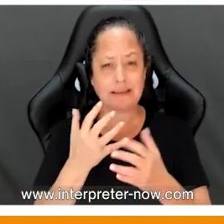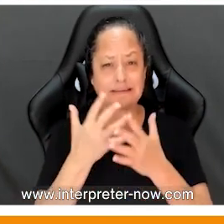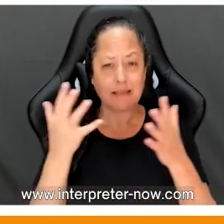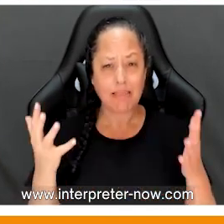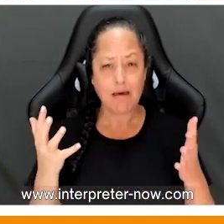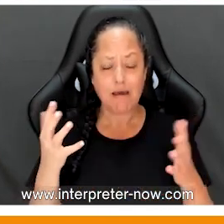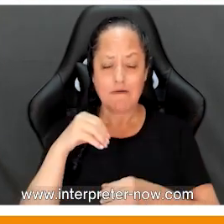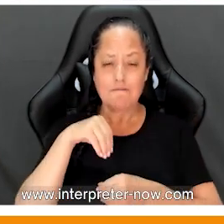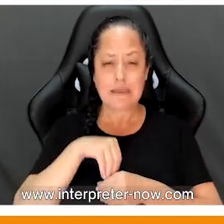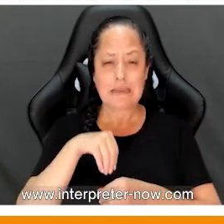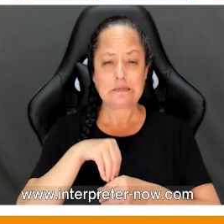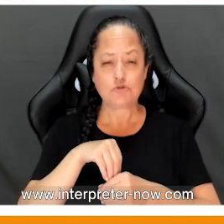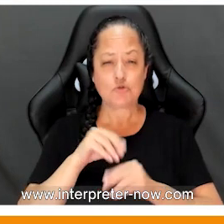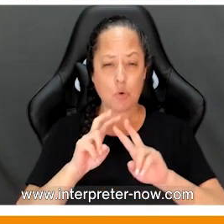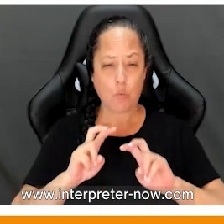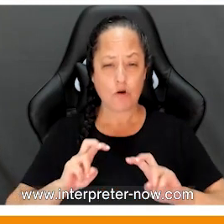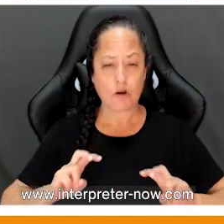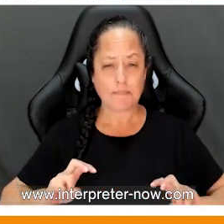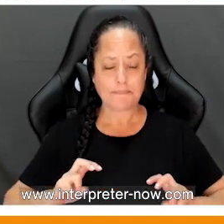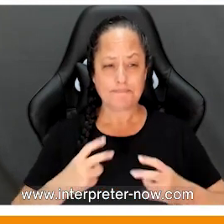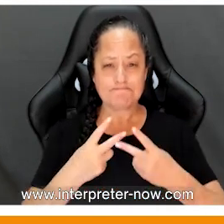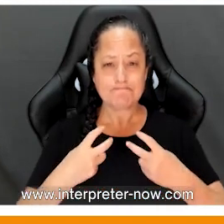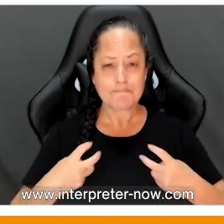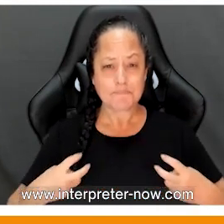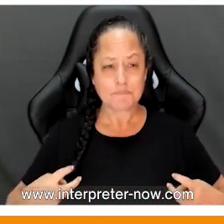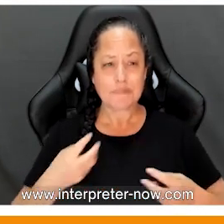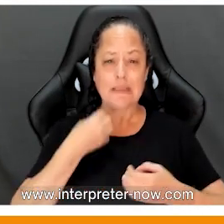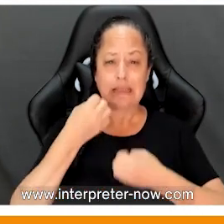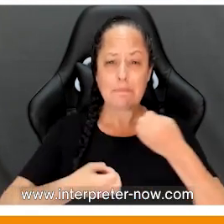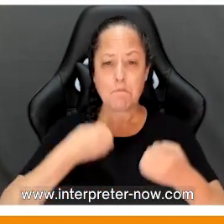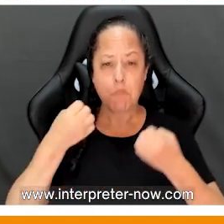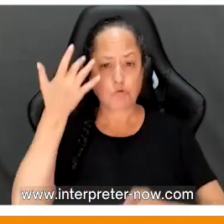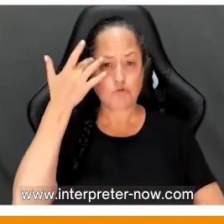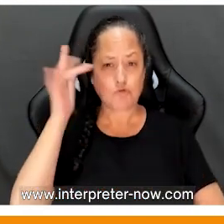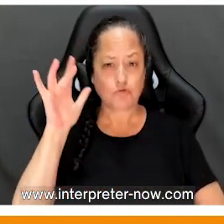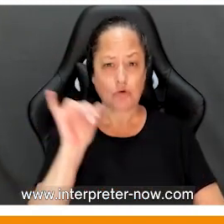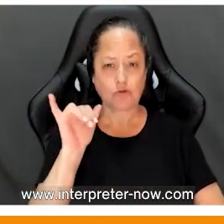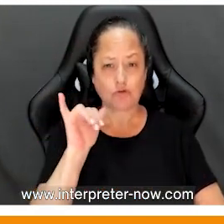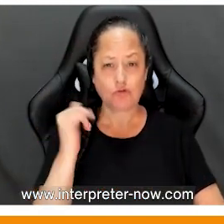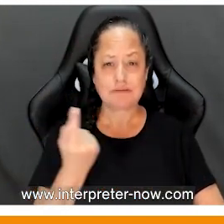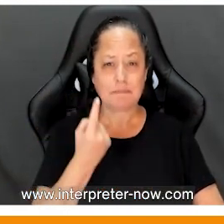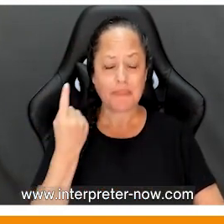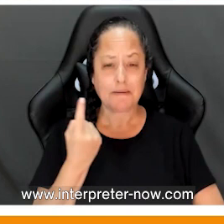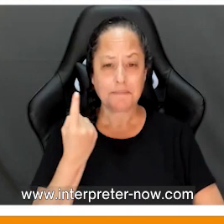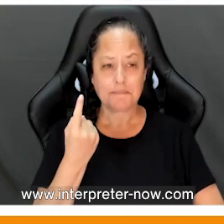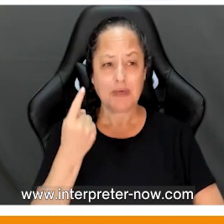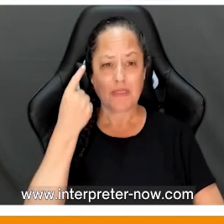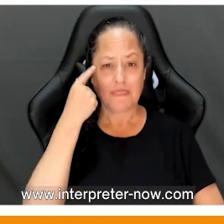as well, which is something that I think in certain communities is frowned upon, discouraged,